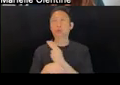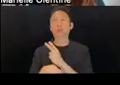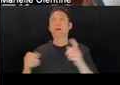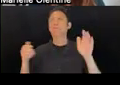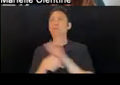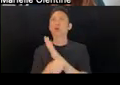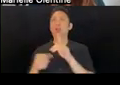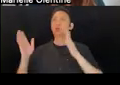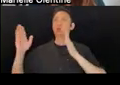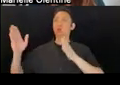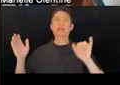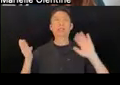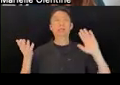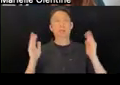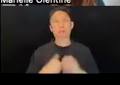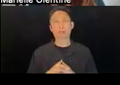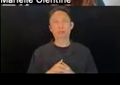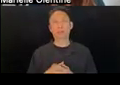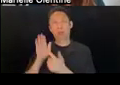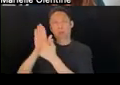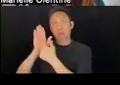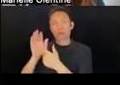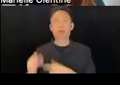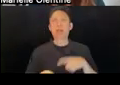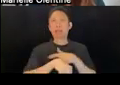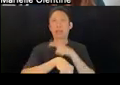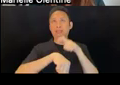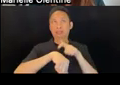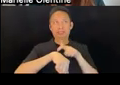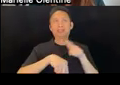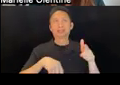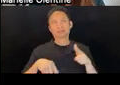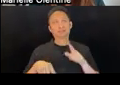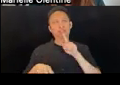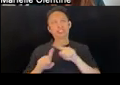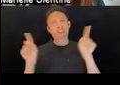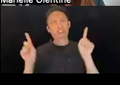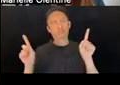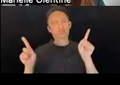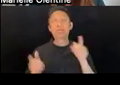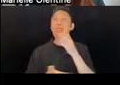chronological be turned into a five chapter nonchronological documentary and an entirely new